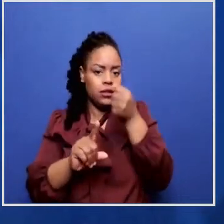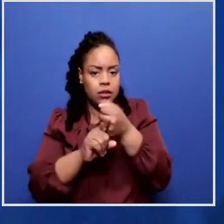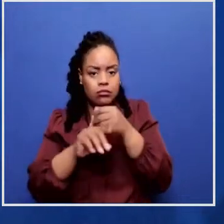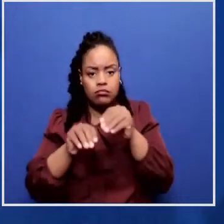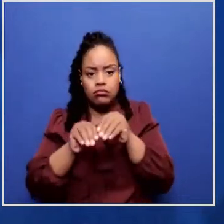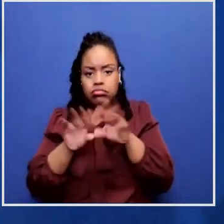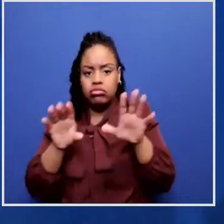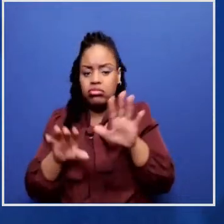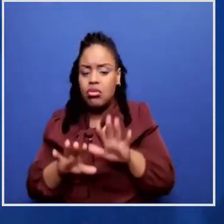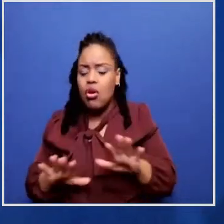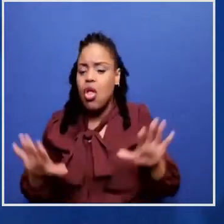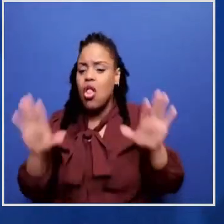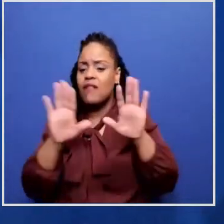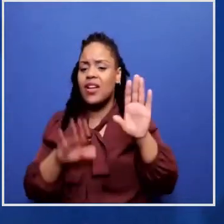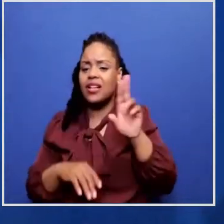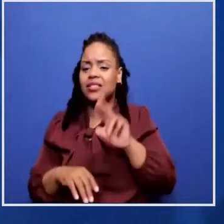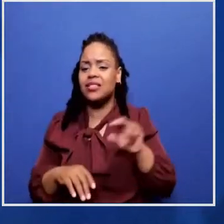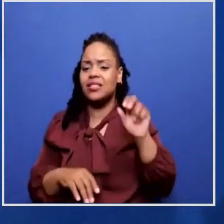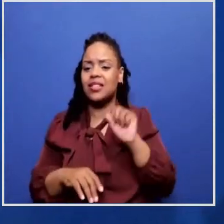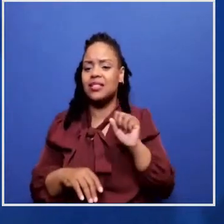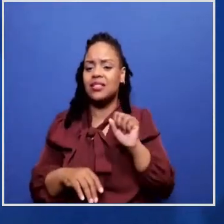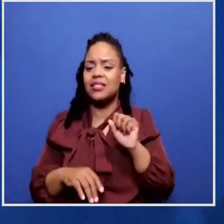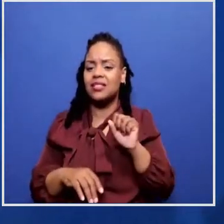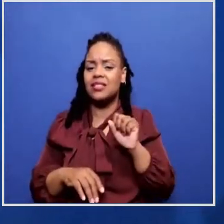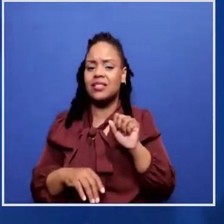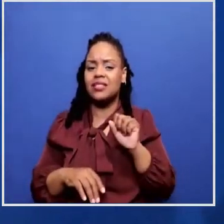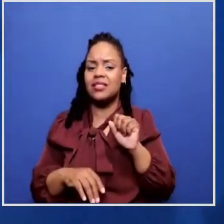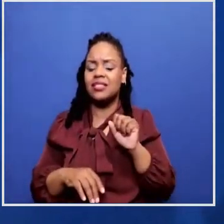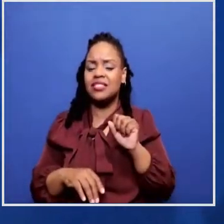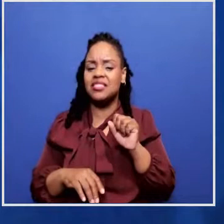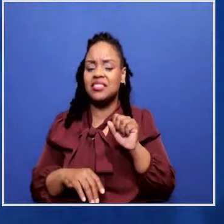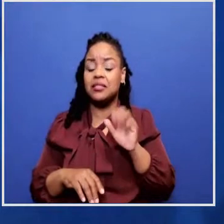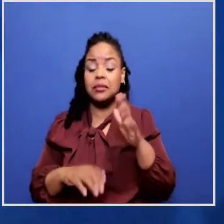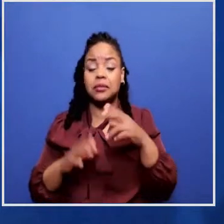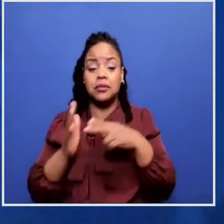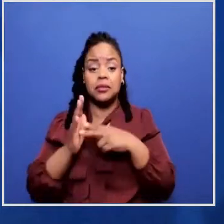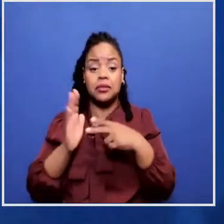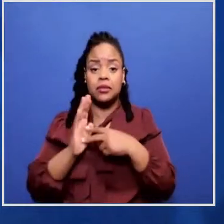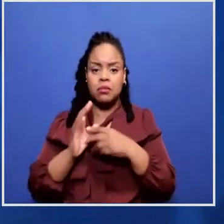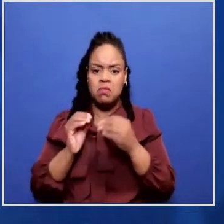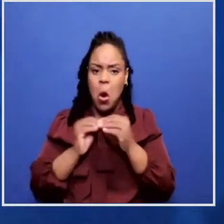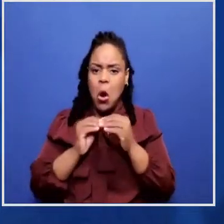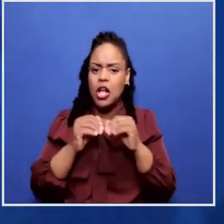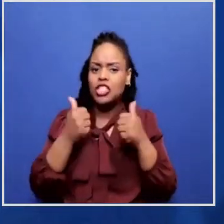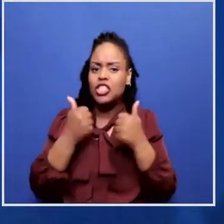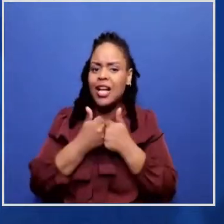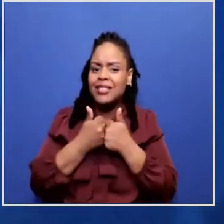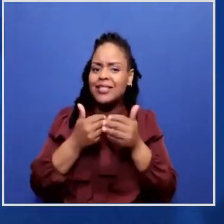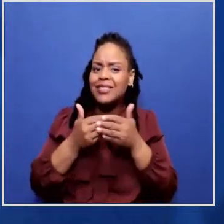CONTINUES ITS HORRIFIC ATTACKS ALL OVER OUR COUNTRY.